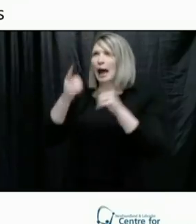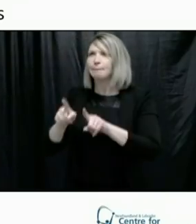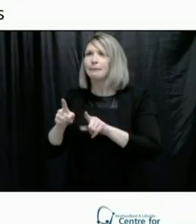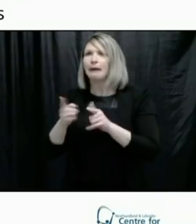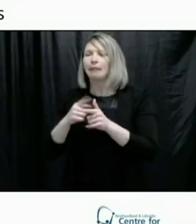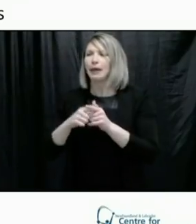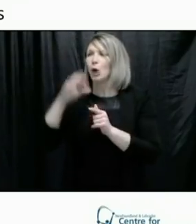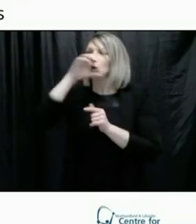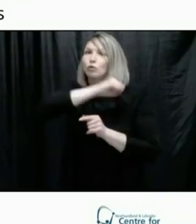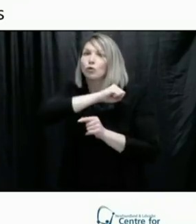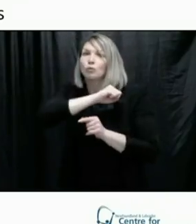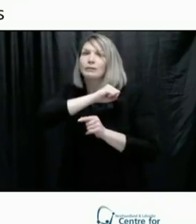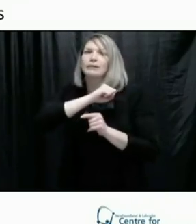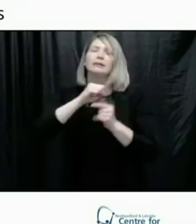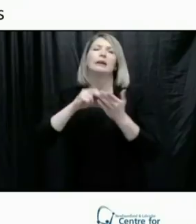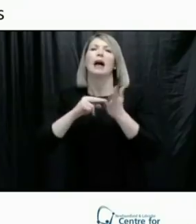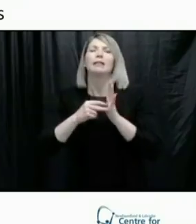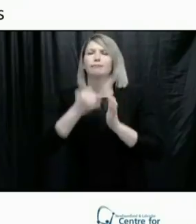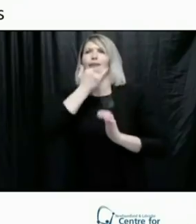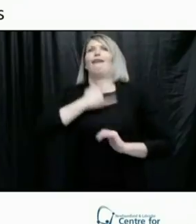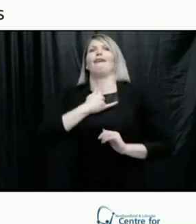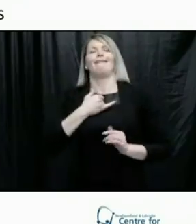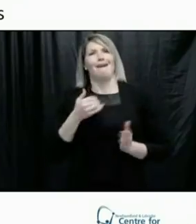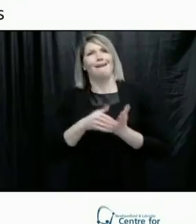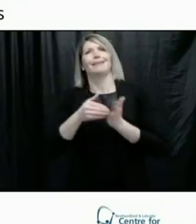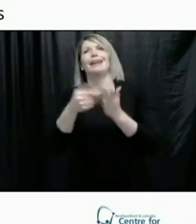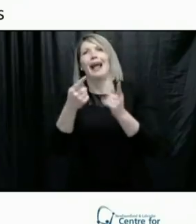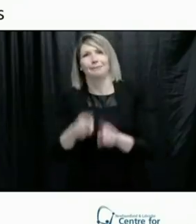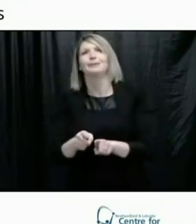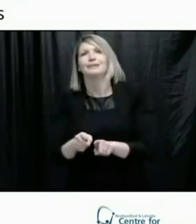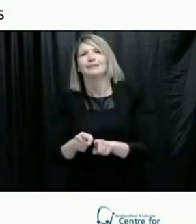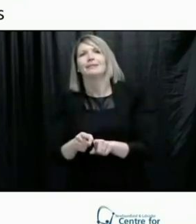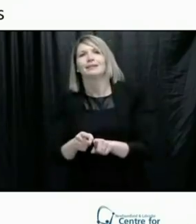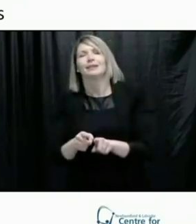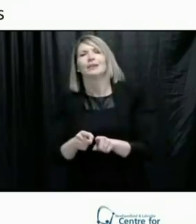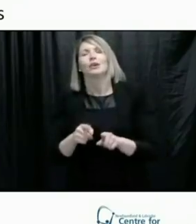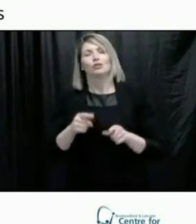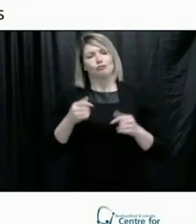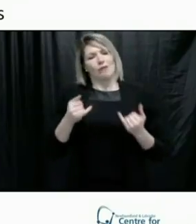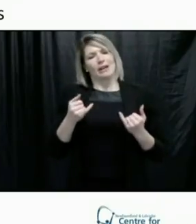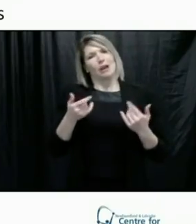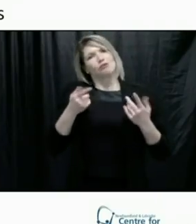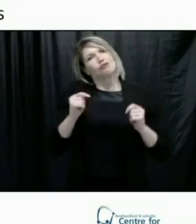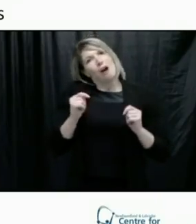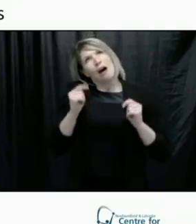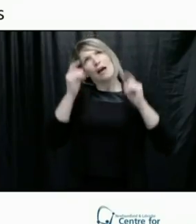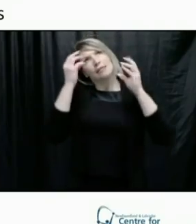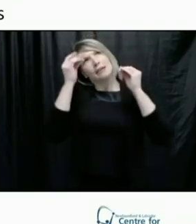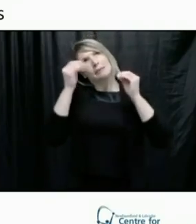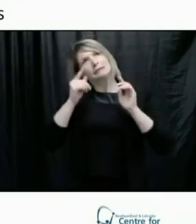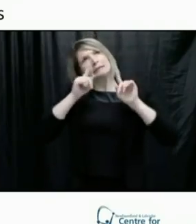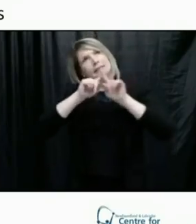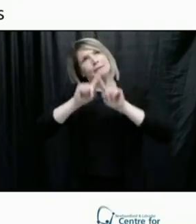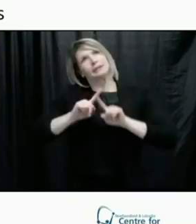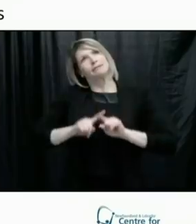STILL GUESSING AT THE BEST OF TIMES SO THE MODELS ARE MISLEADING.